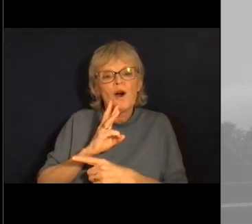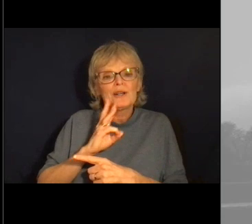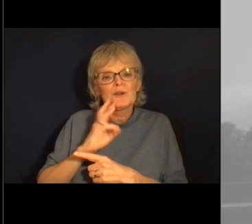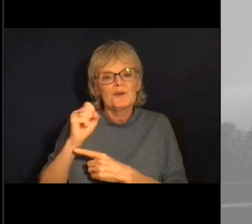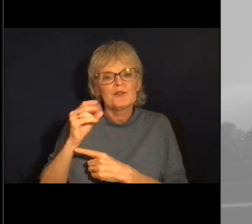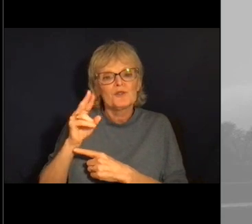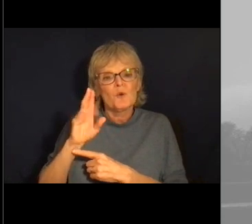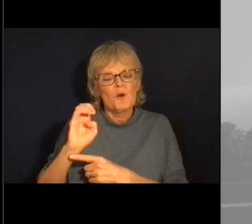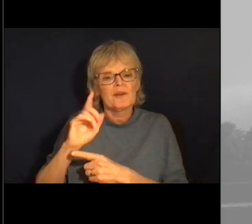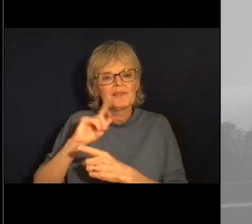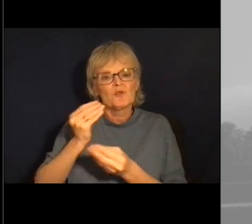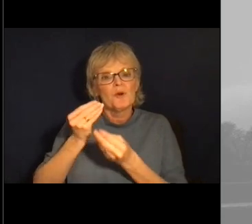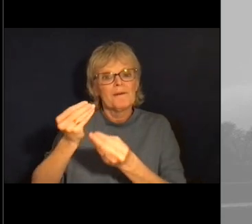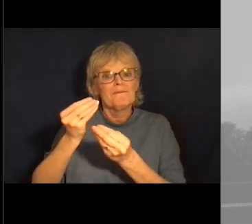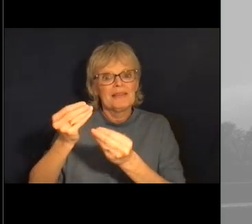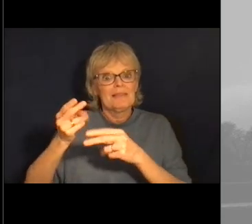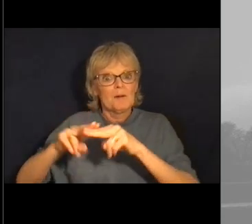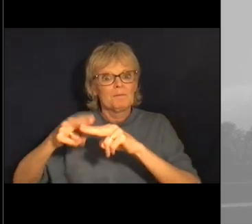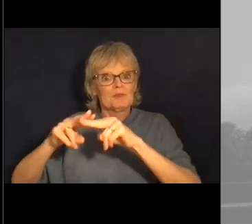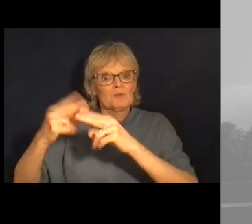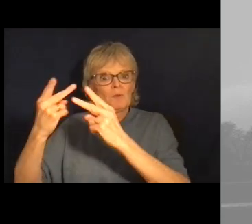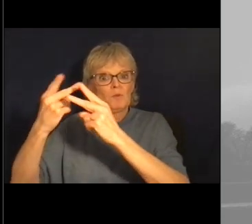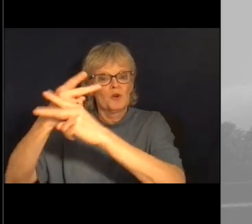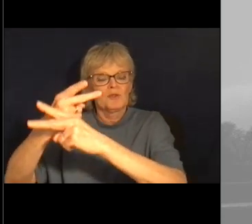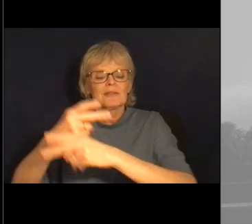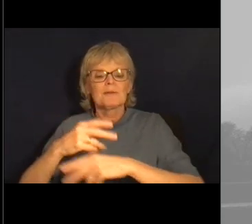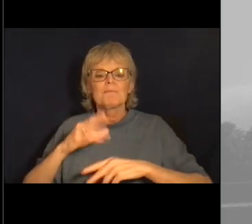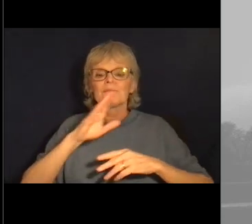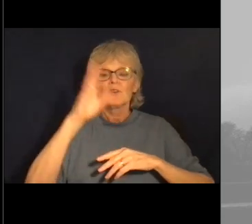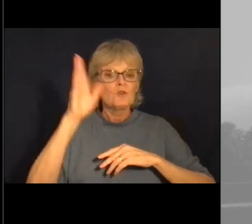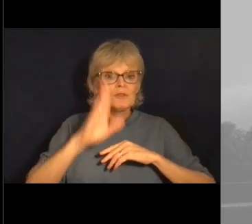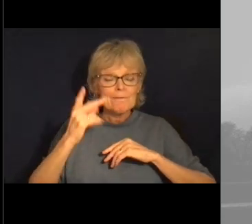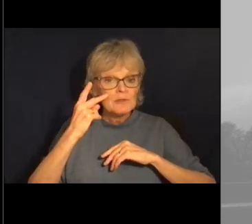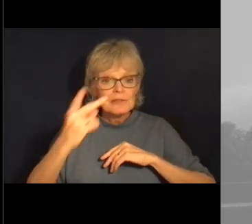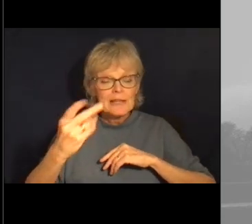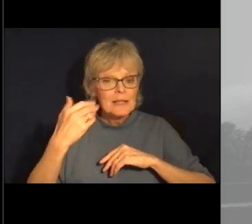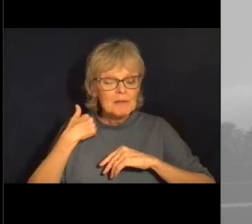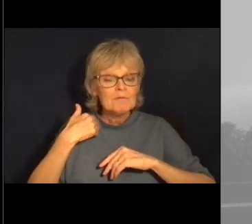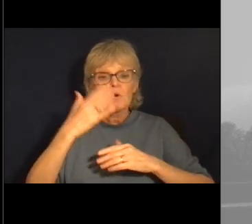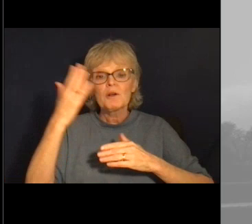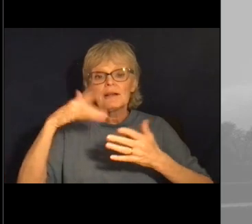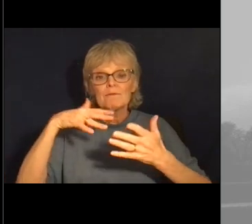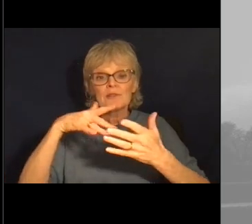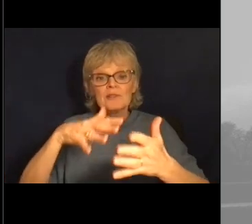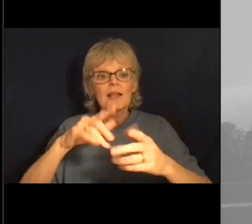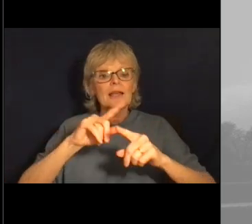And if you've never seen a hurricane before, or maybe you just haven't really studied them that much, you may not know what all the parts are,